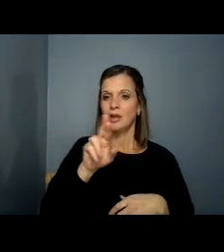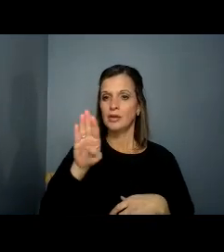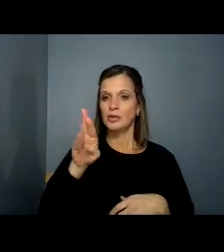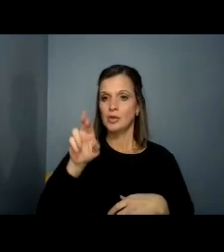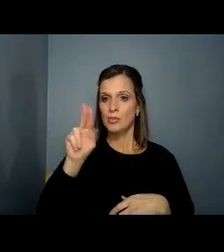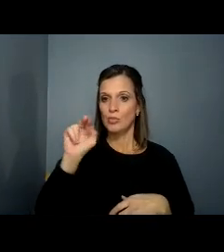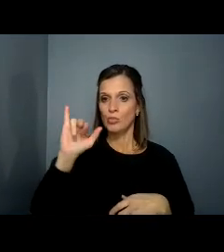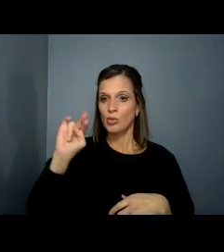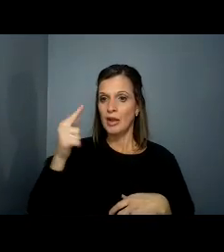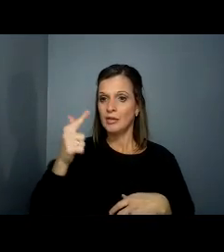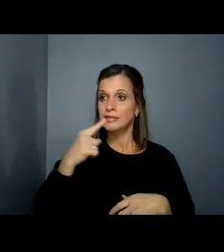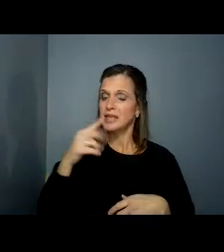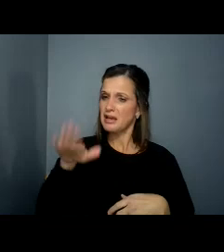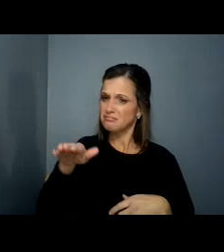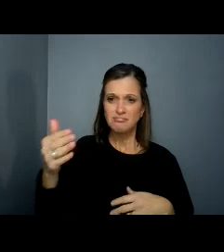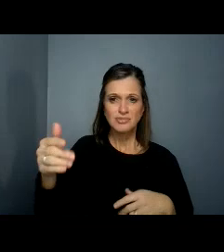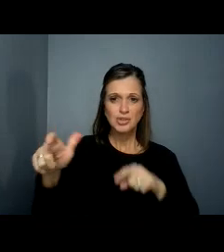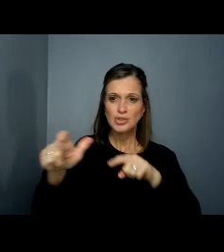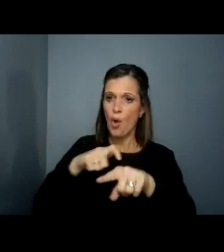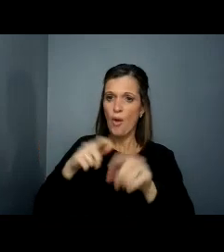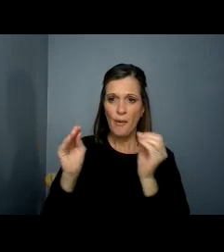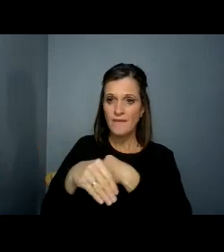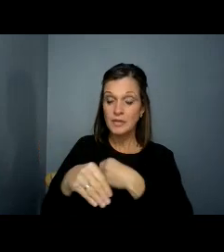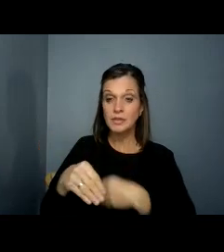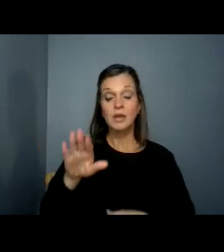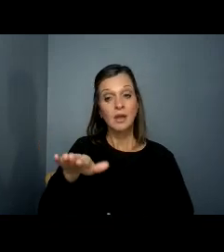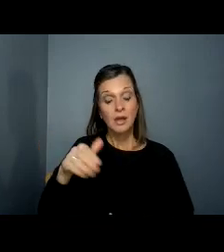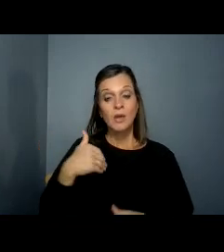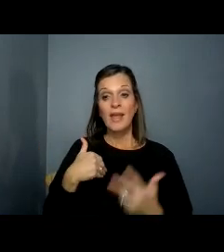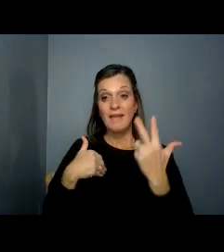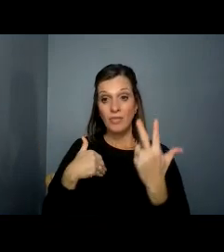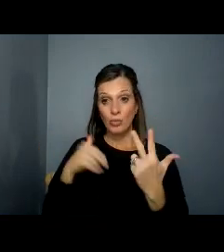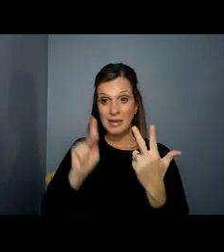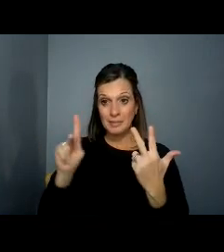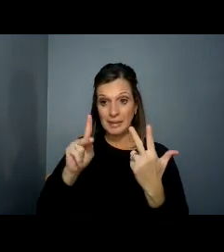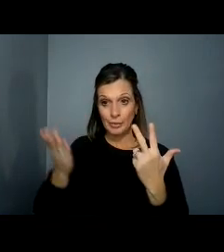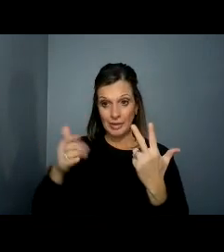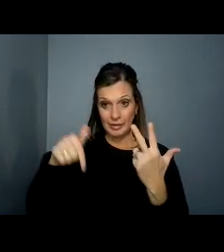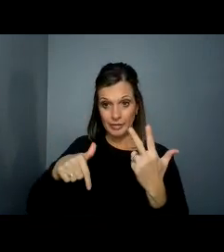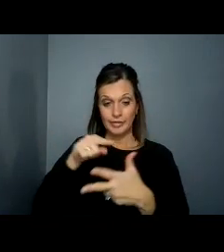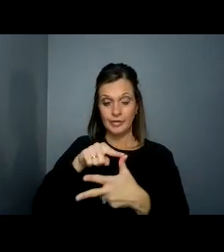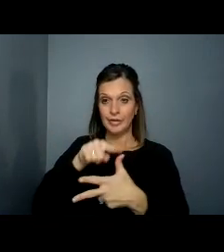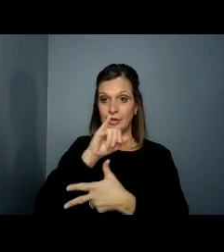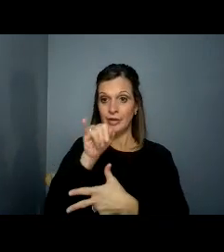about it. We've got three people here, James and Andrea and me, and we're we're we telecommunicate.